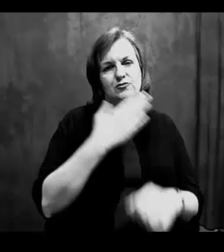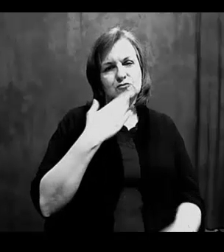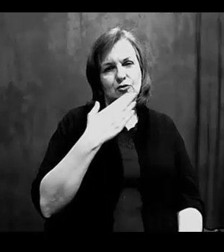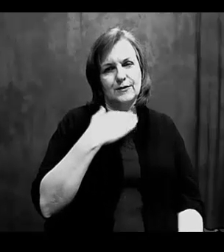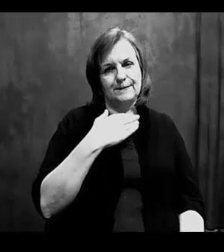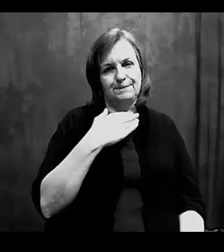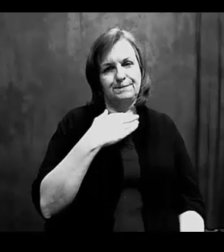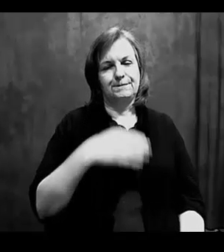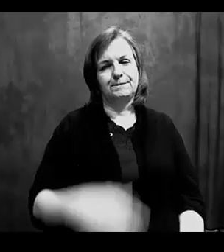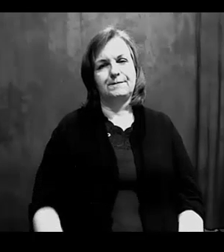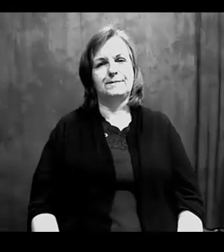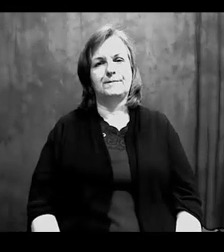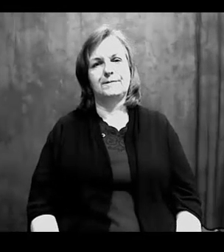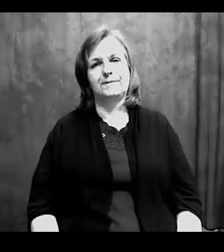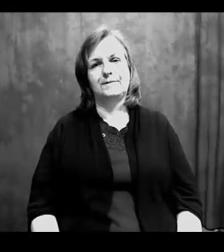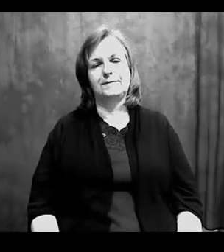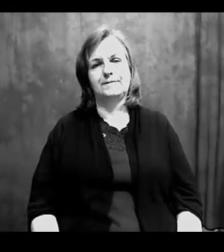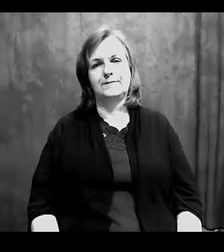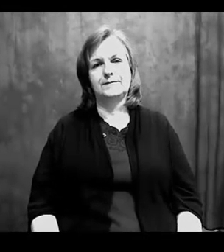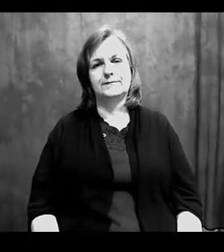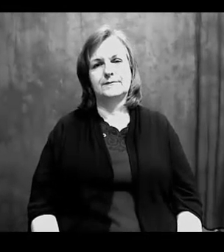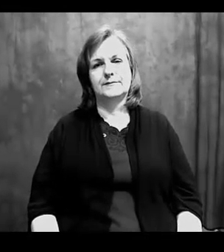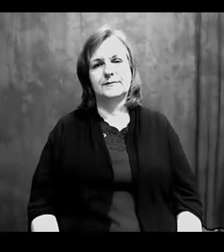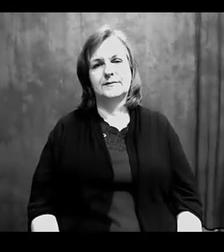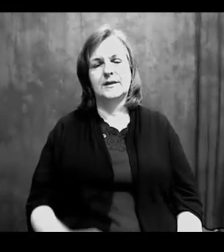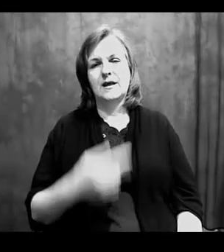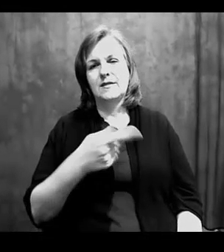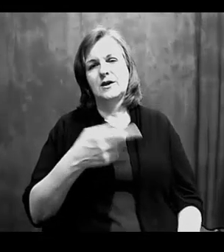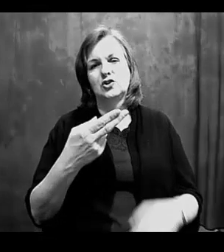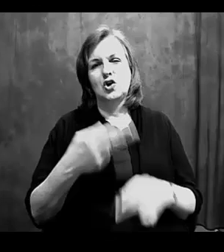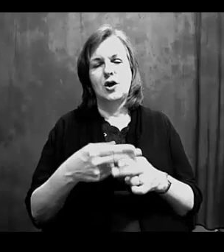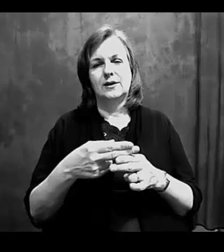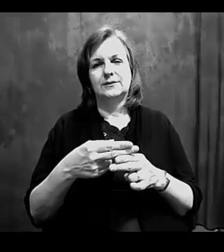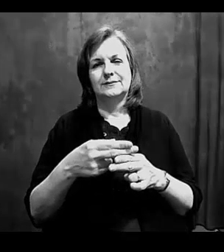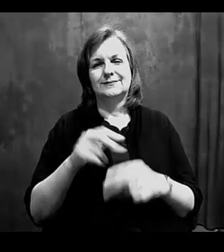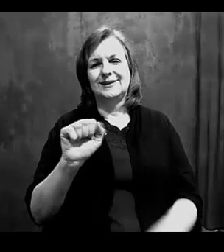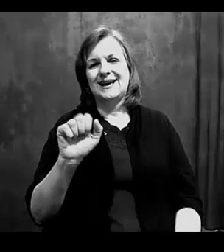on the OH from the sugar and what we look at is